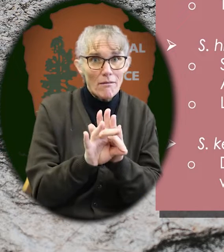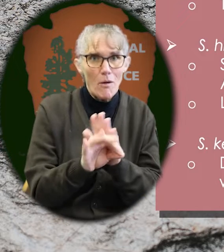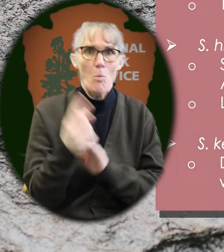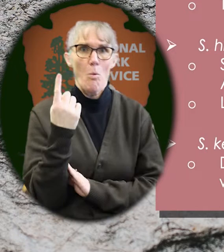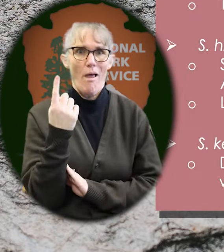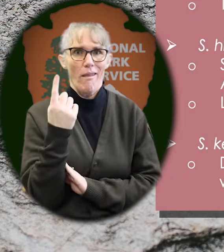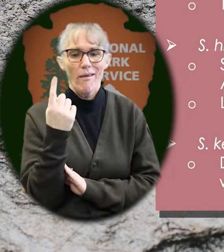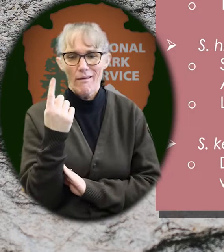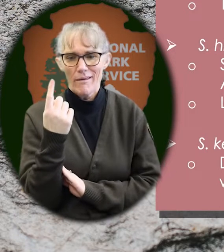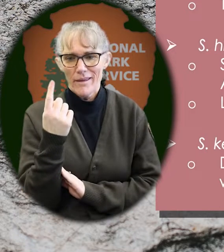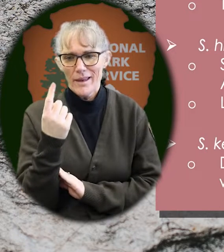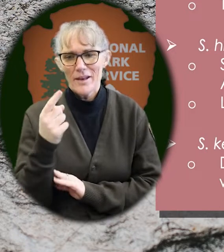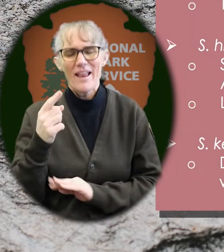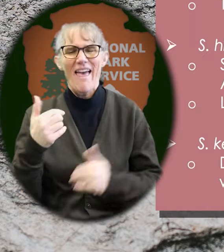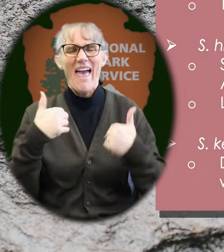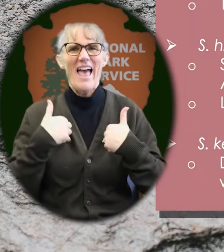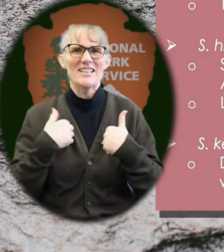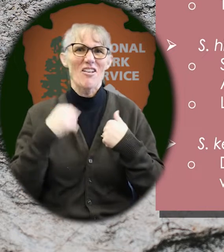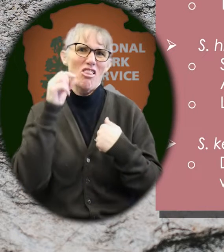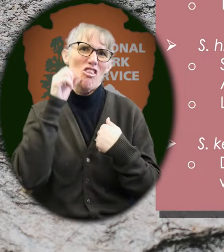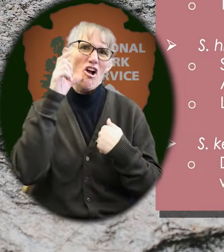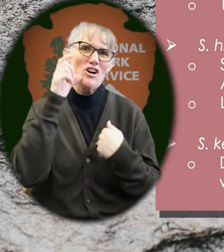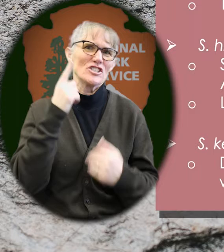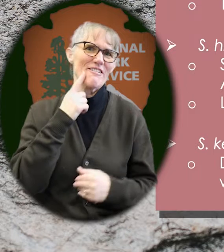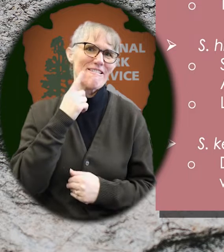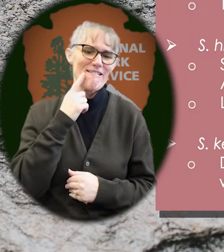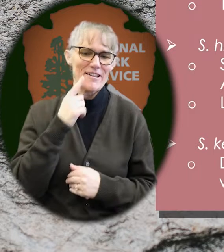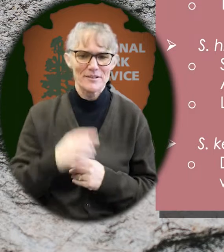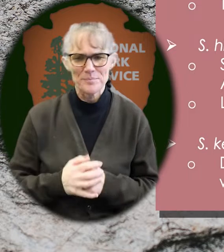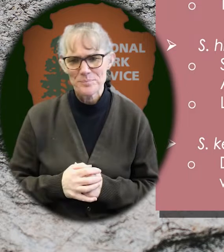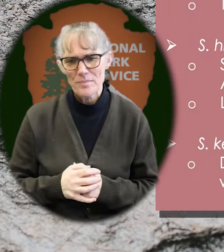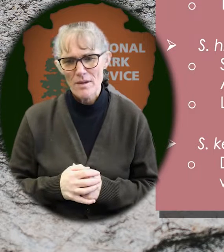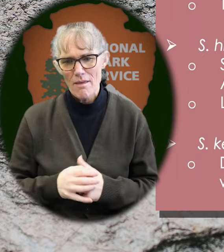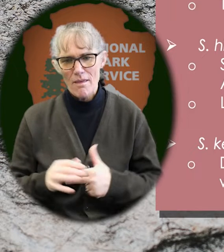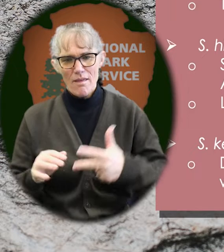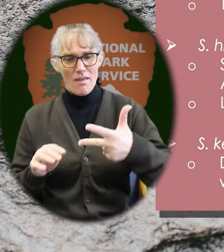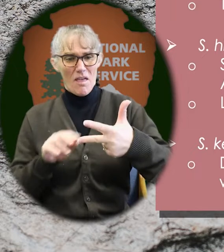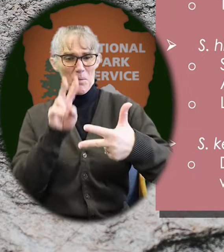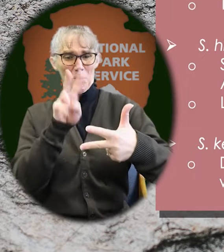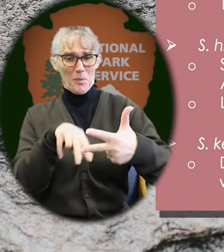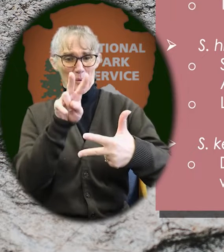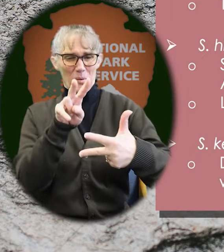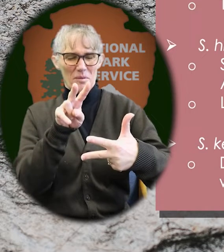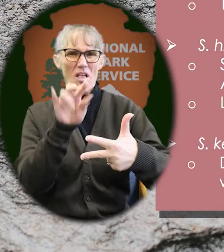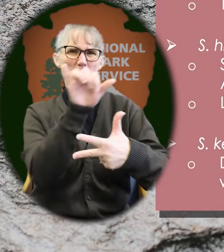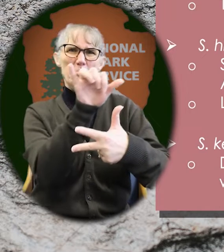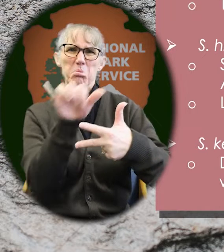So, you can just kind of see um all of them look uh similar at first glance.